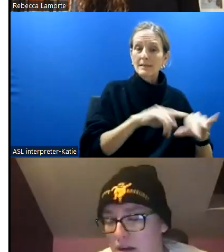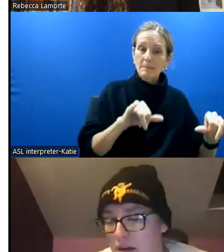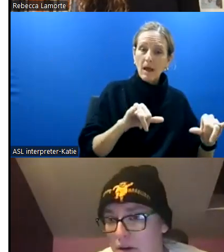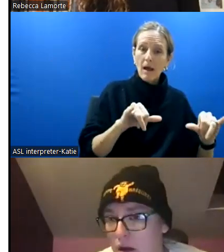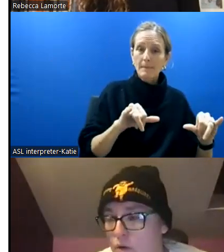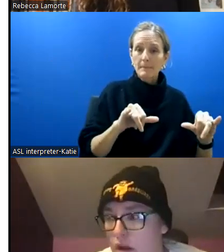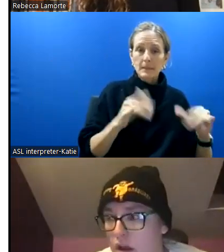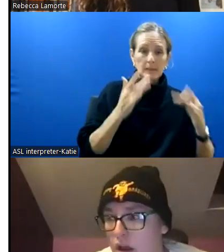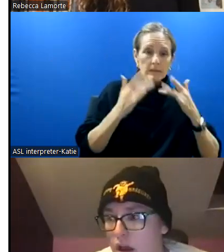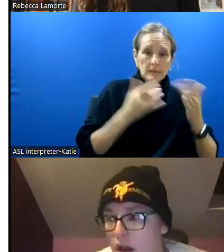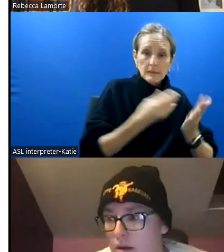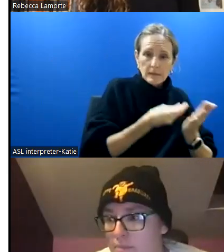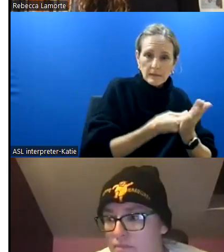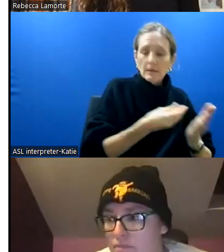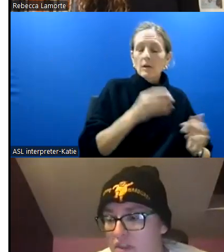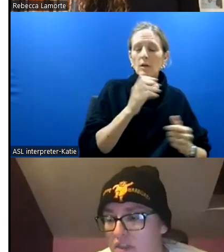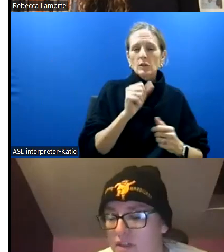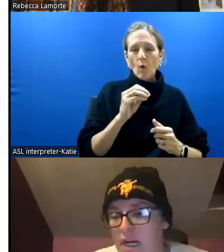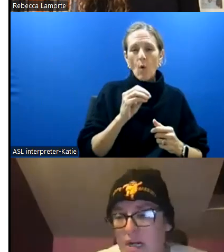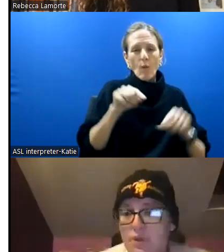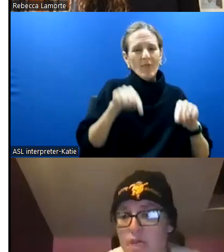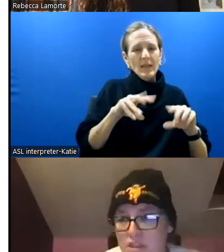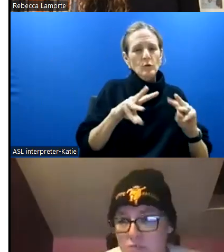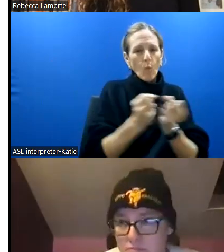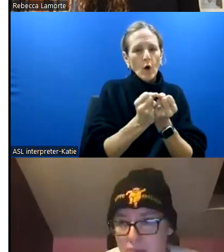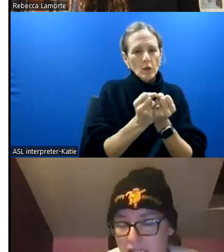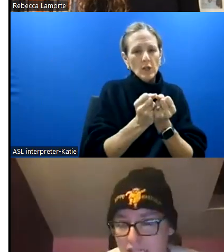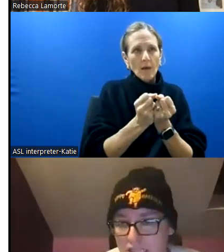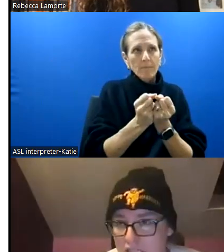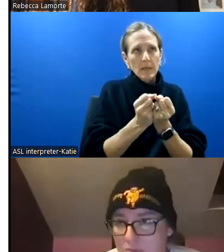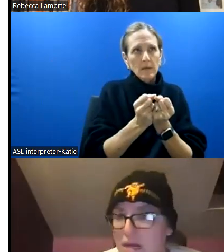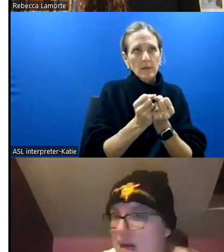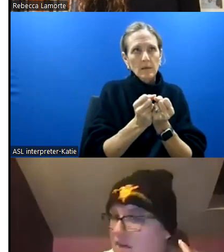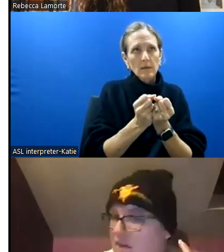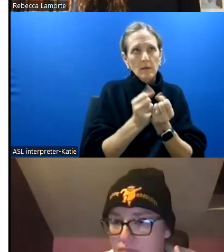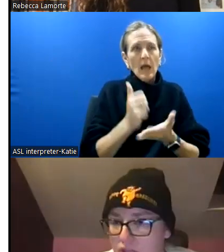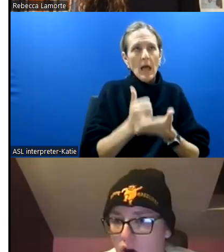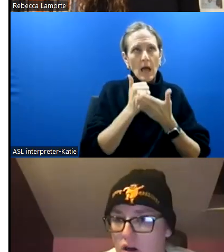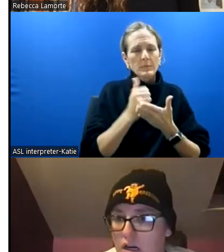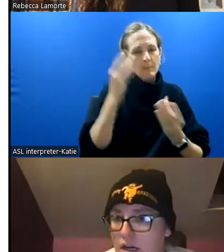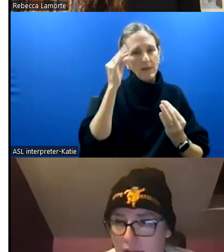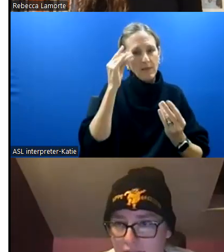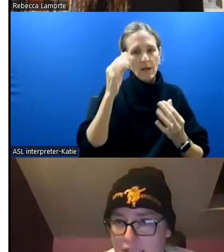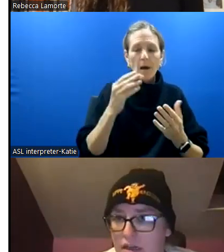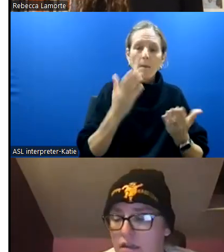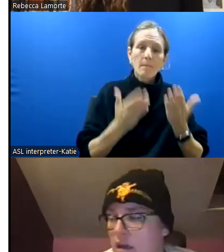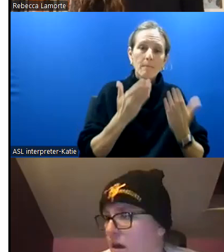about how the money put into making things accessible by having, you know, CART, ASL,